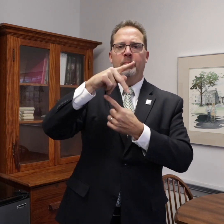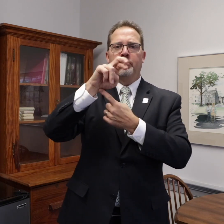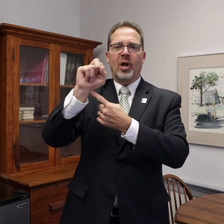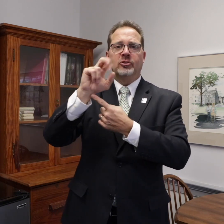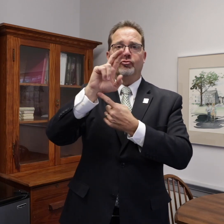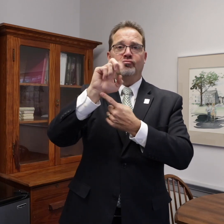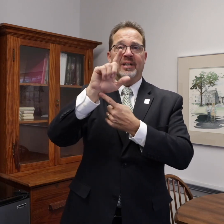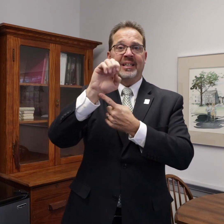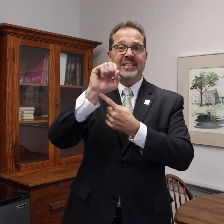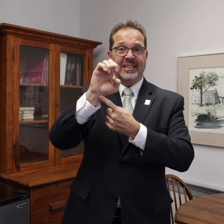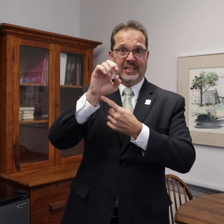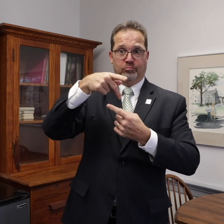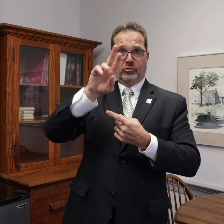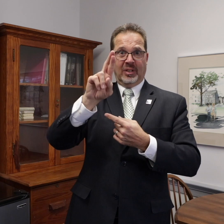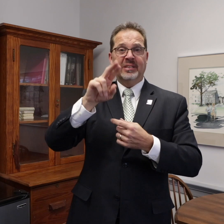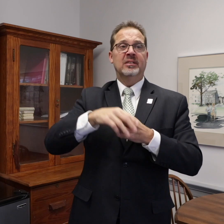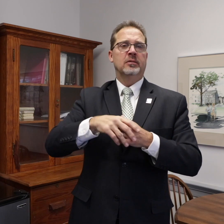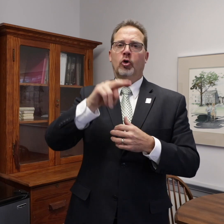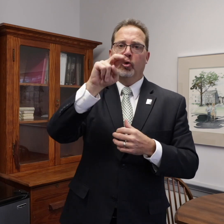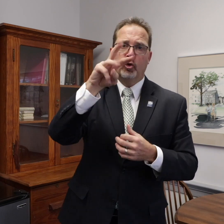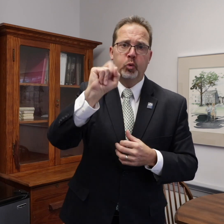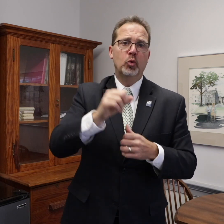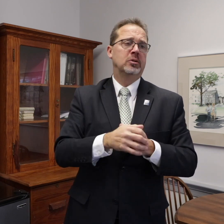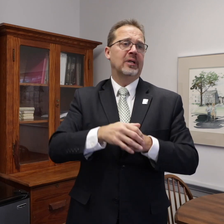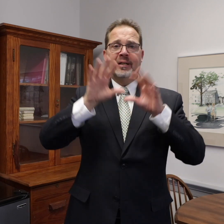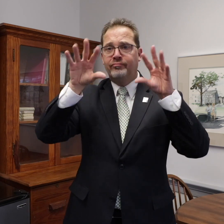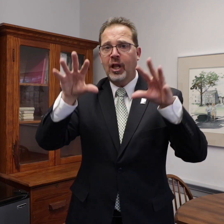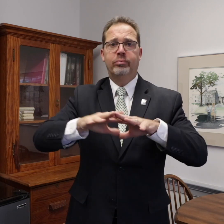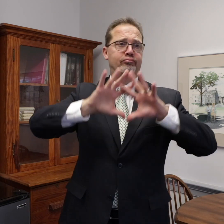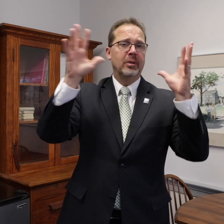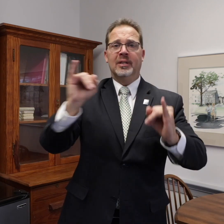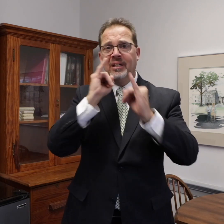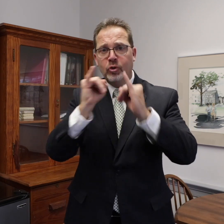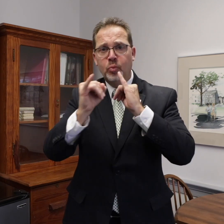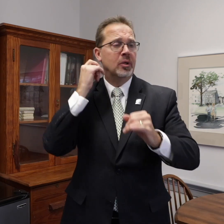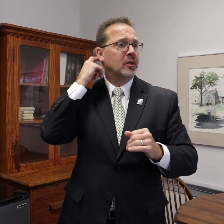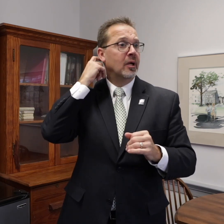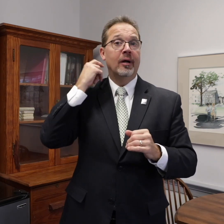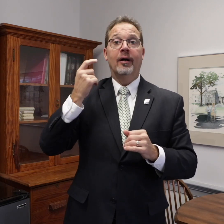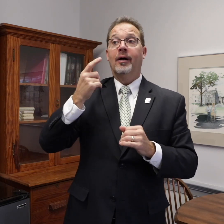of the PSD community. I kicked things off before turning the stage over to David L.